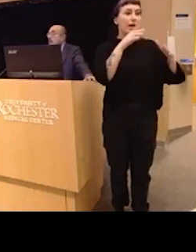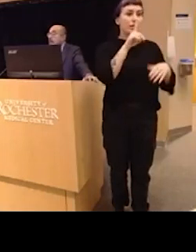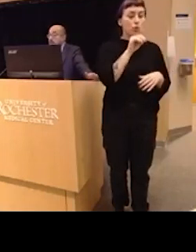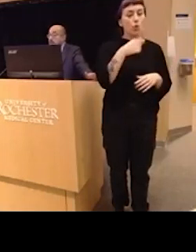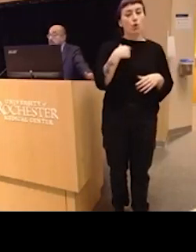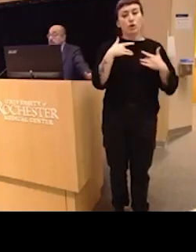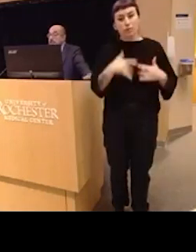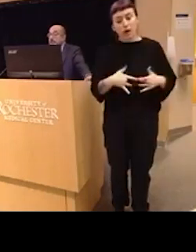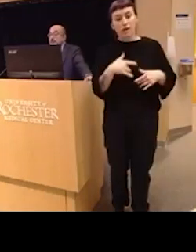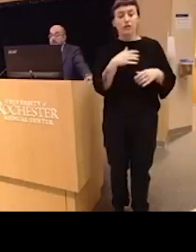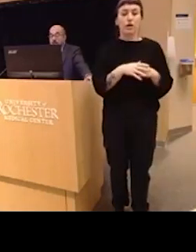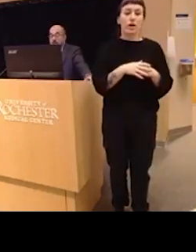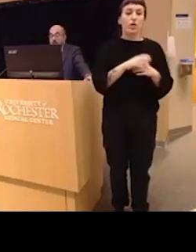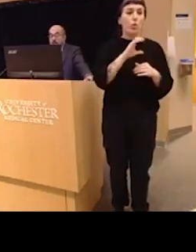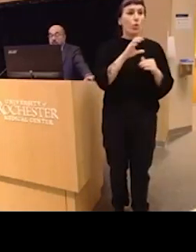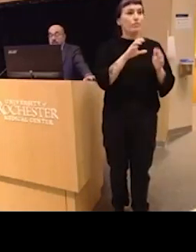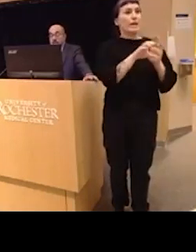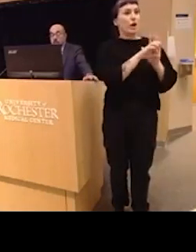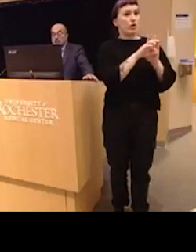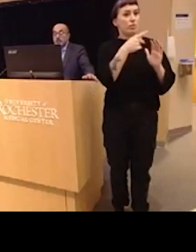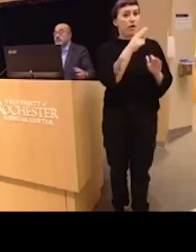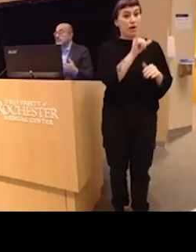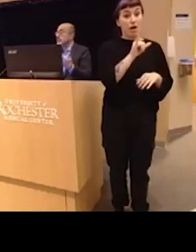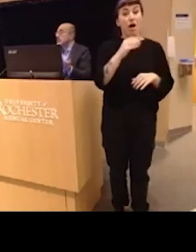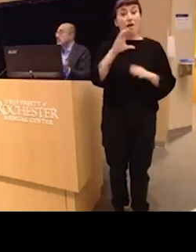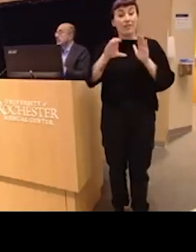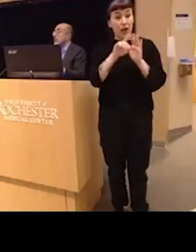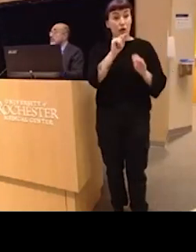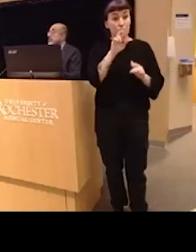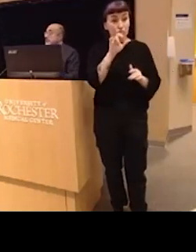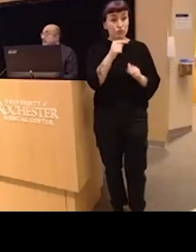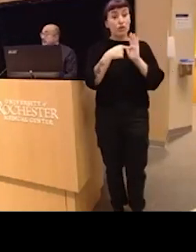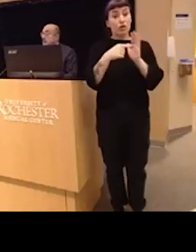or a character pathology and of the character traits it's really been shown that neuroticism